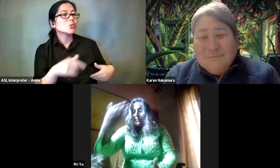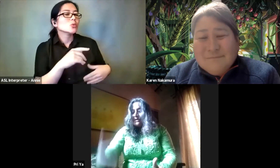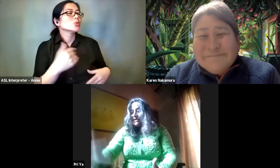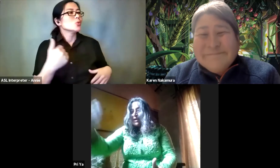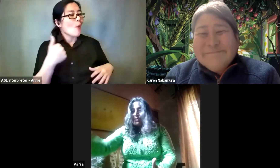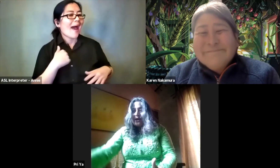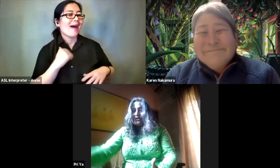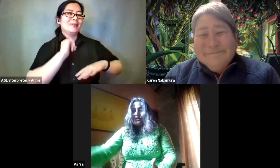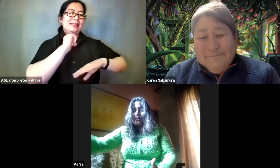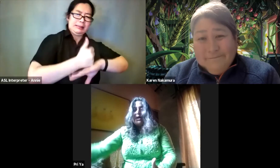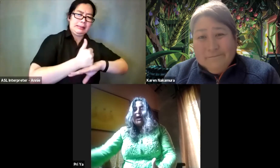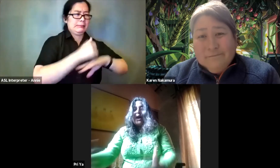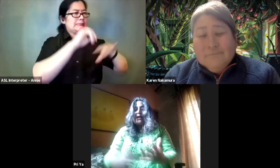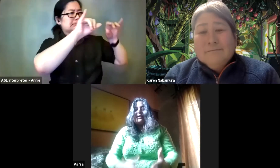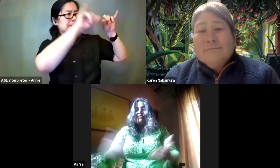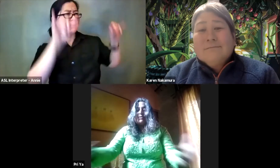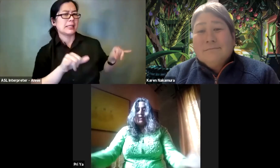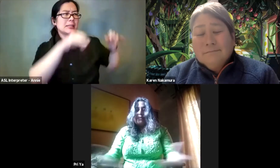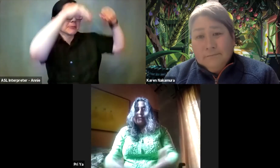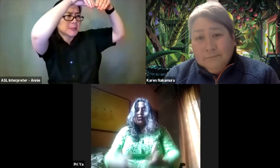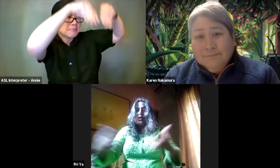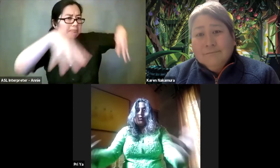this has to happen that has to happen and the government will come in, or the local